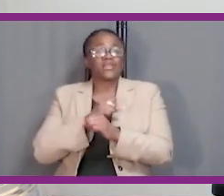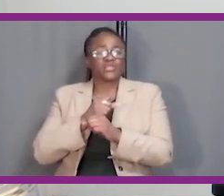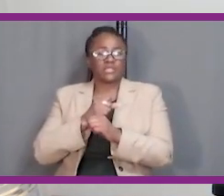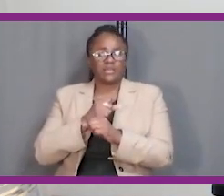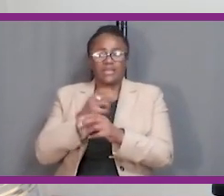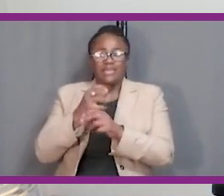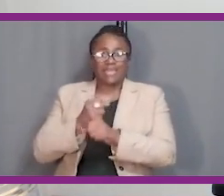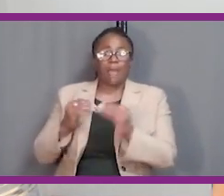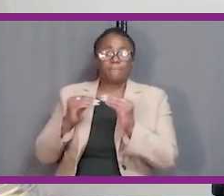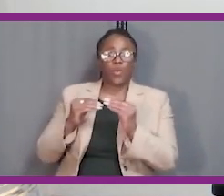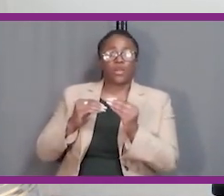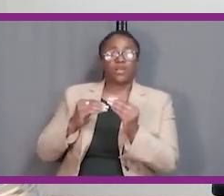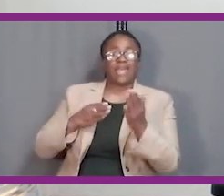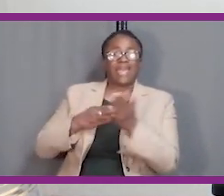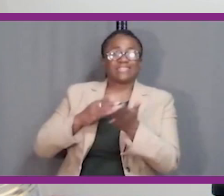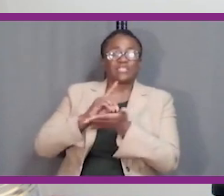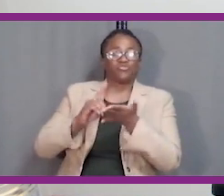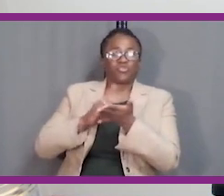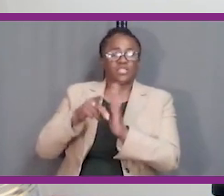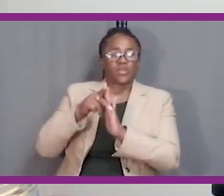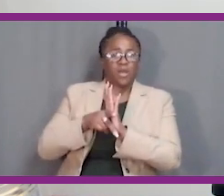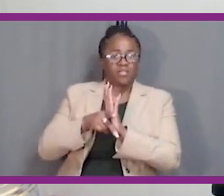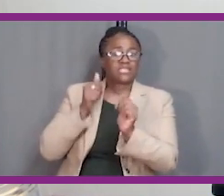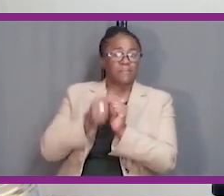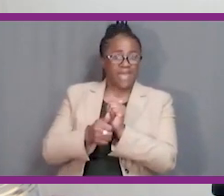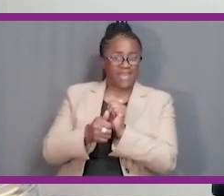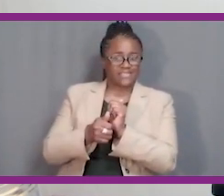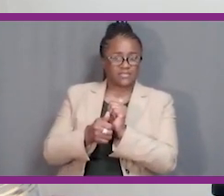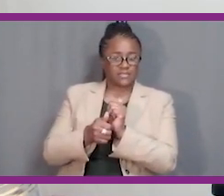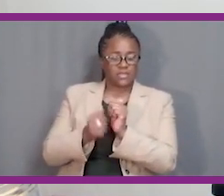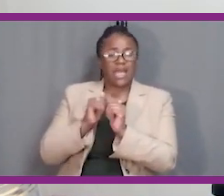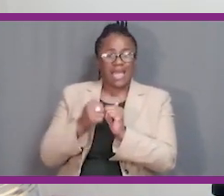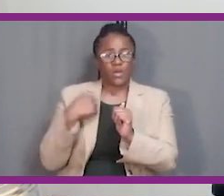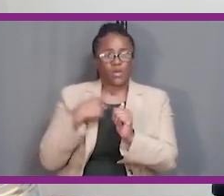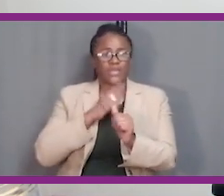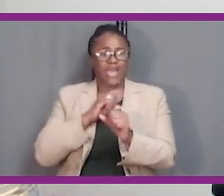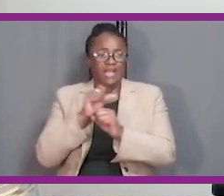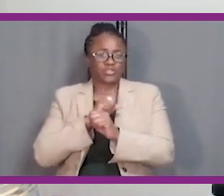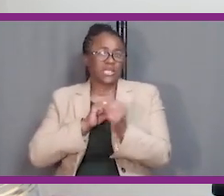actually going to address disability oppression and discrimination? We have to build mass